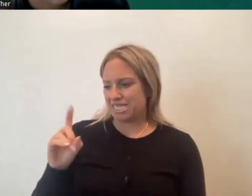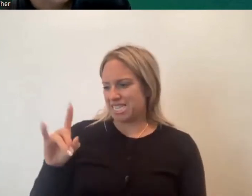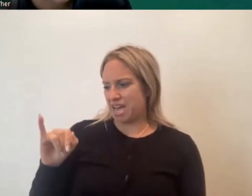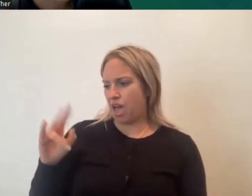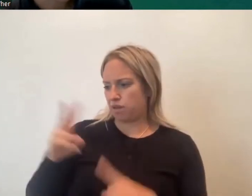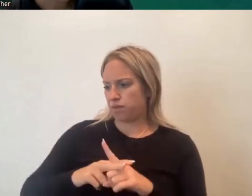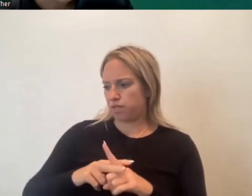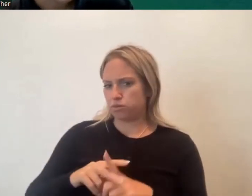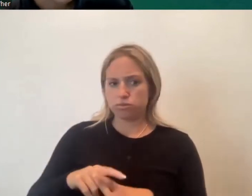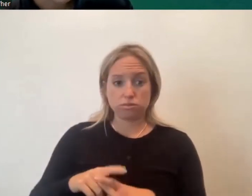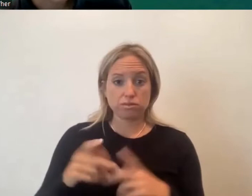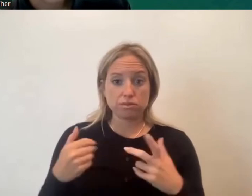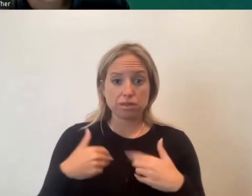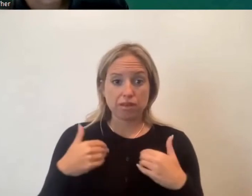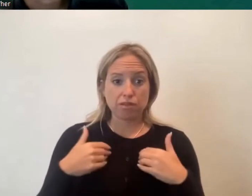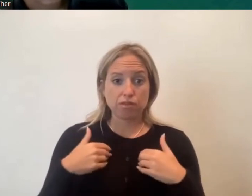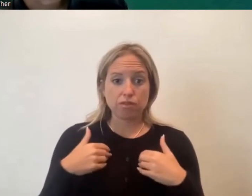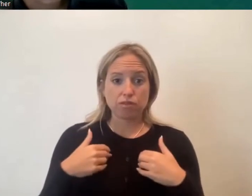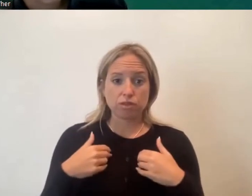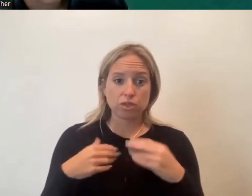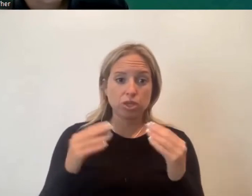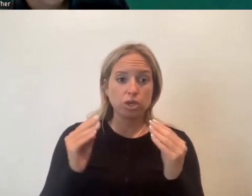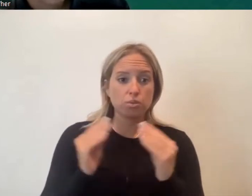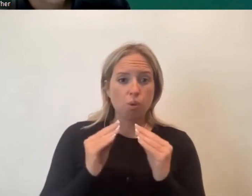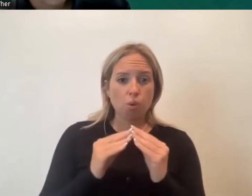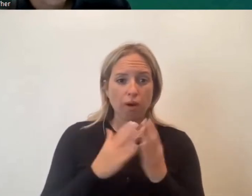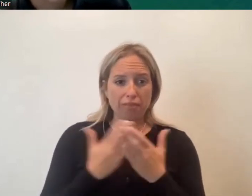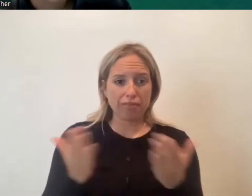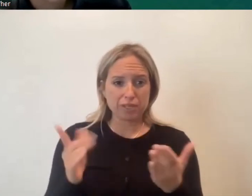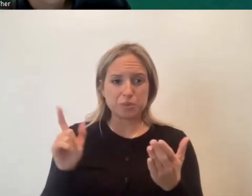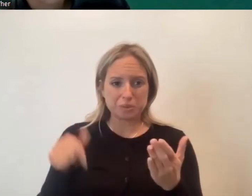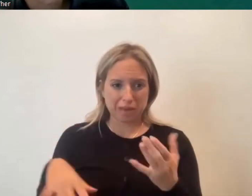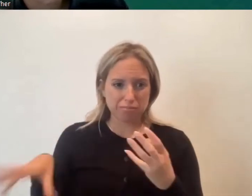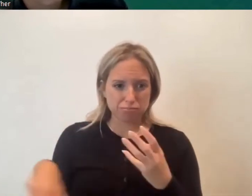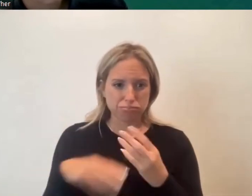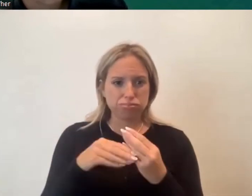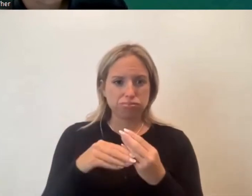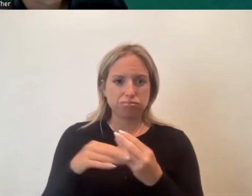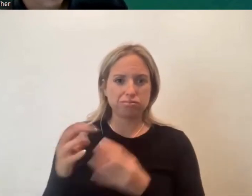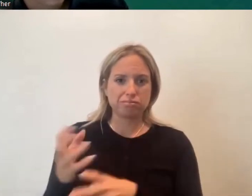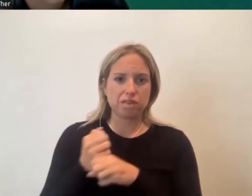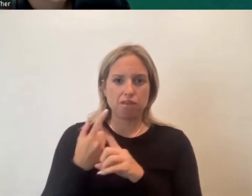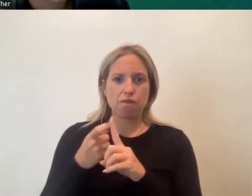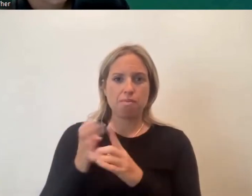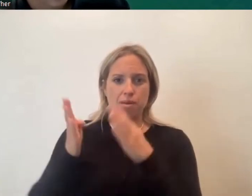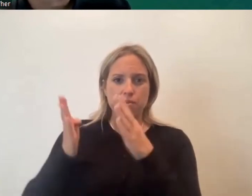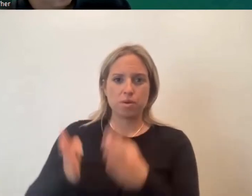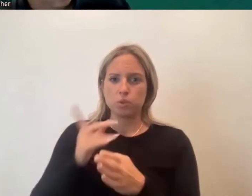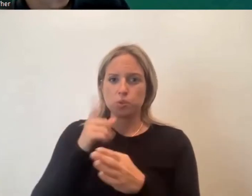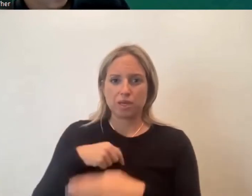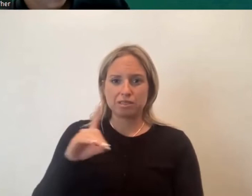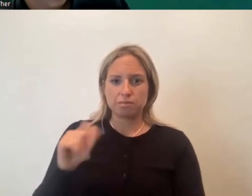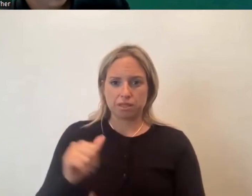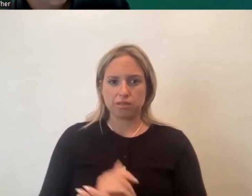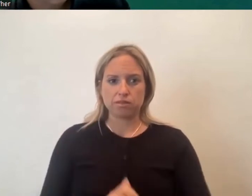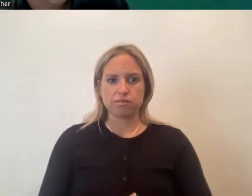Are there additional funds that can be received by that individual that has the disability?